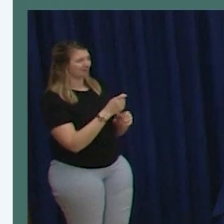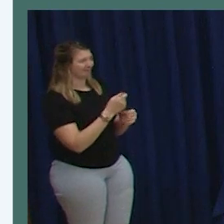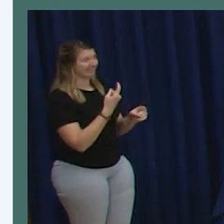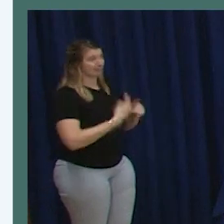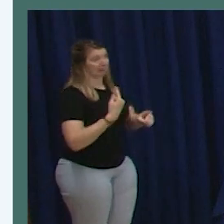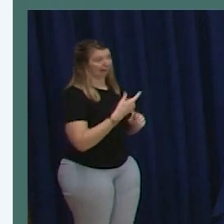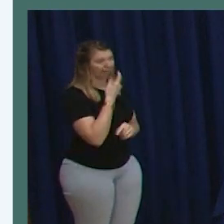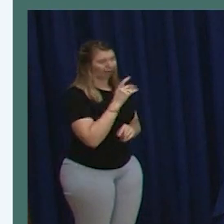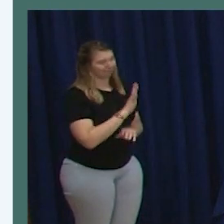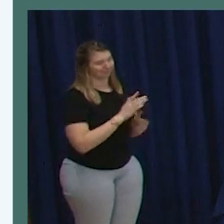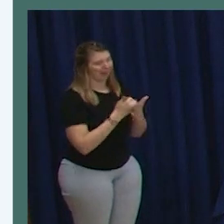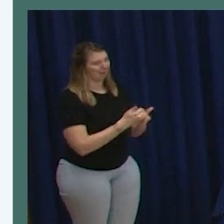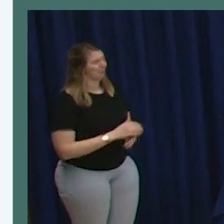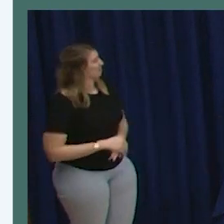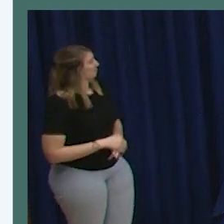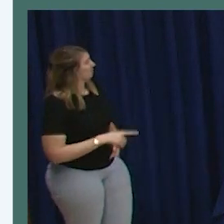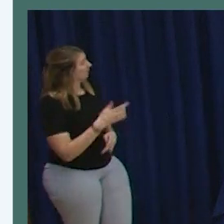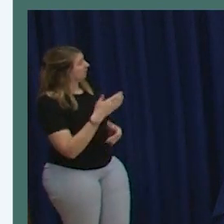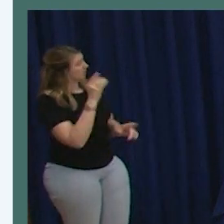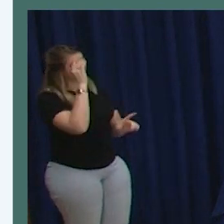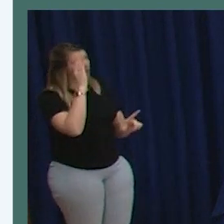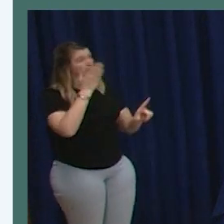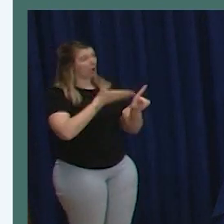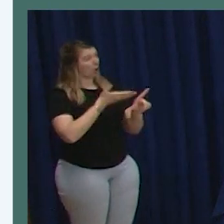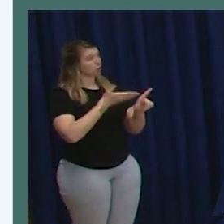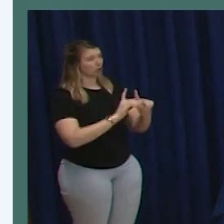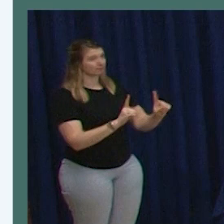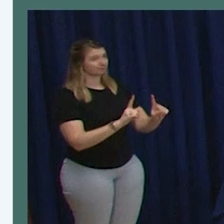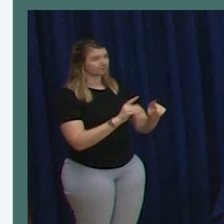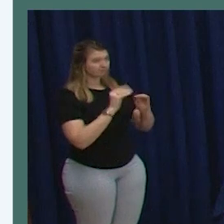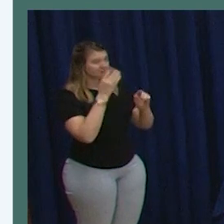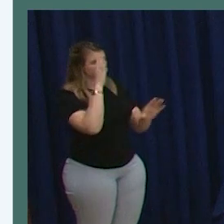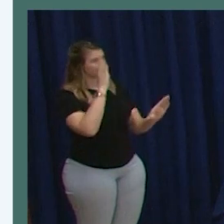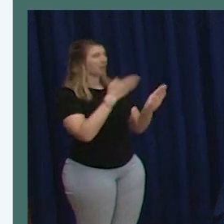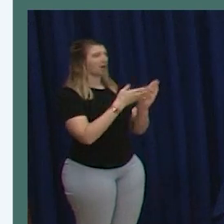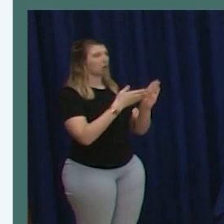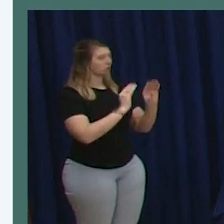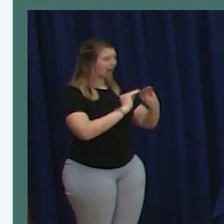what else psychological, psychoeducation okay, help the student to understand themselves better,